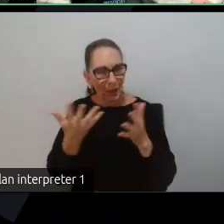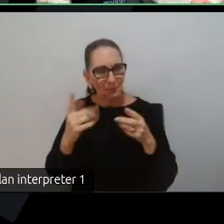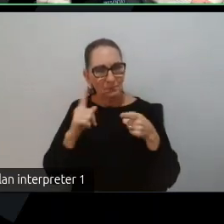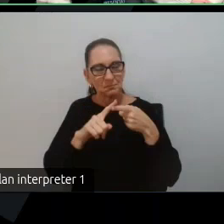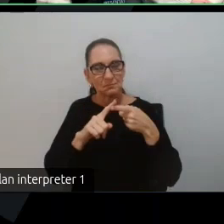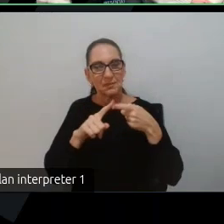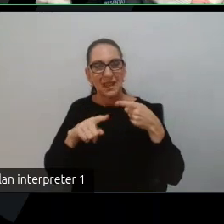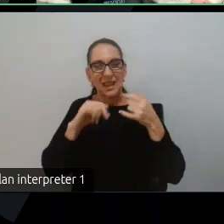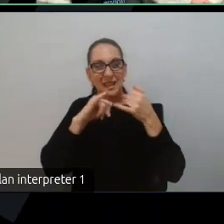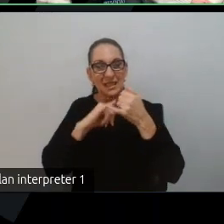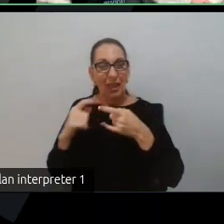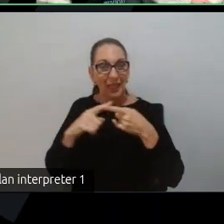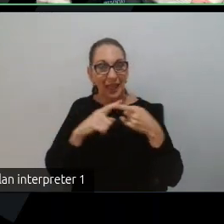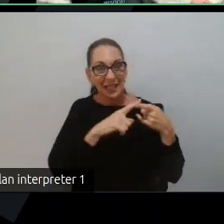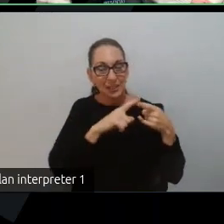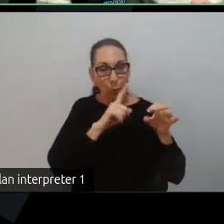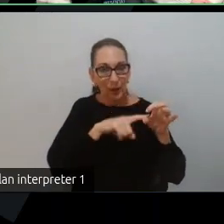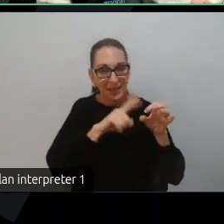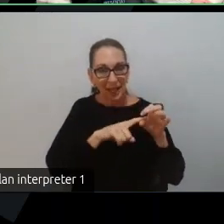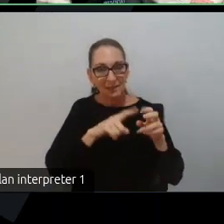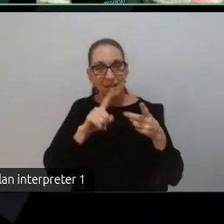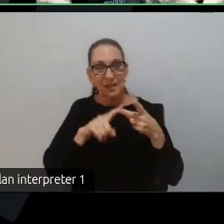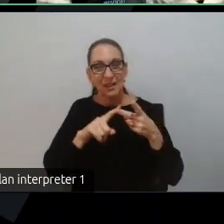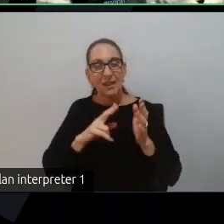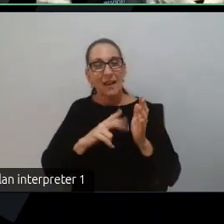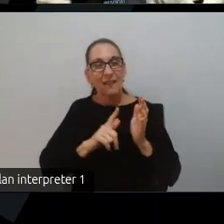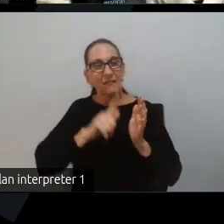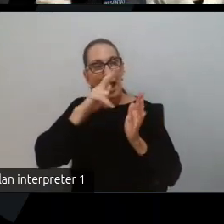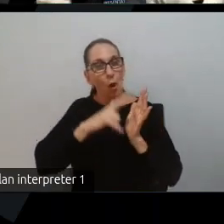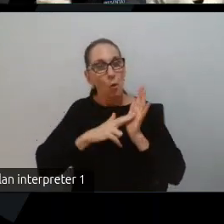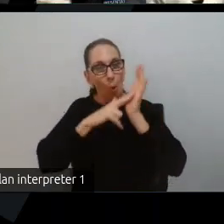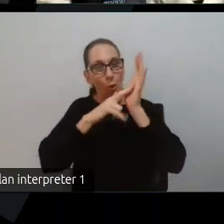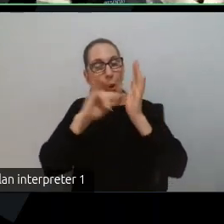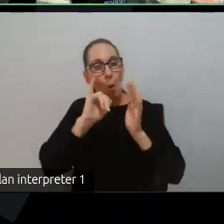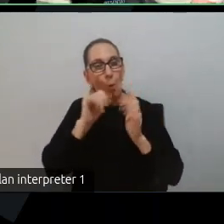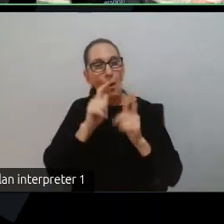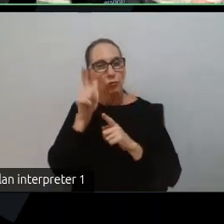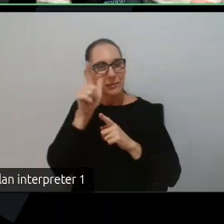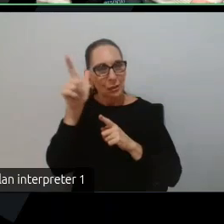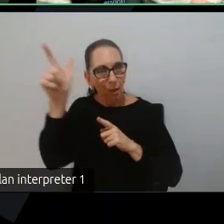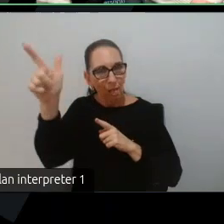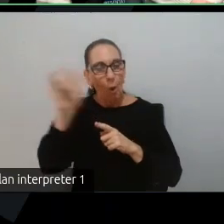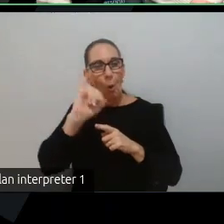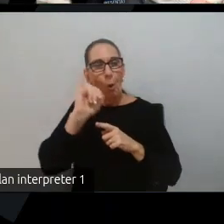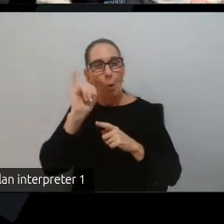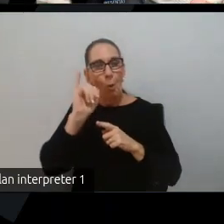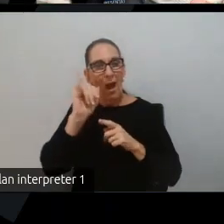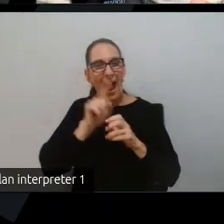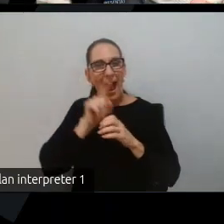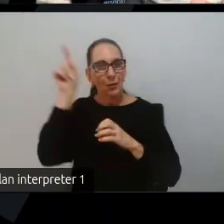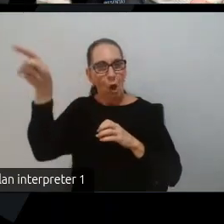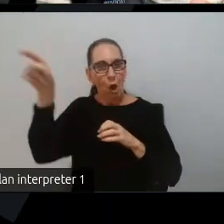north Queensland, regional Queensland, or outside of Queensland? And I'm just launching that poll.